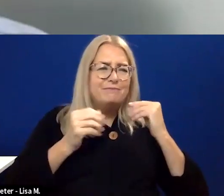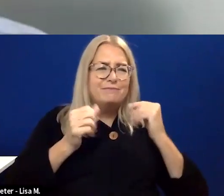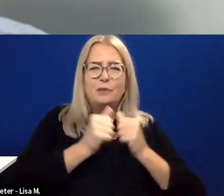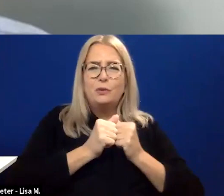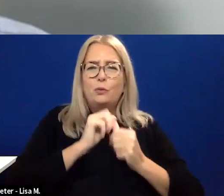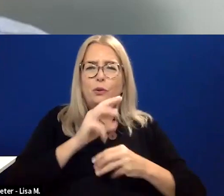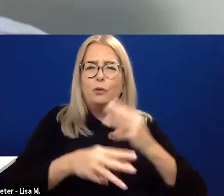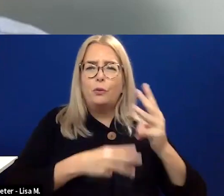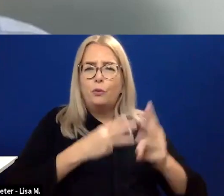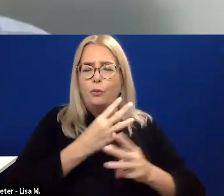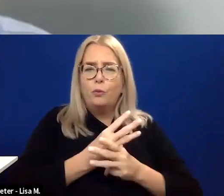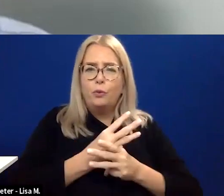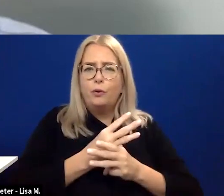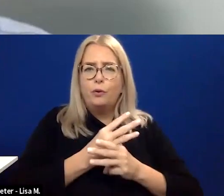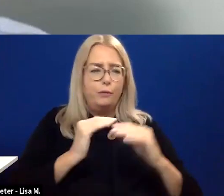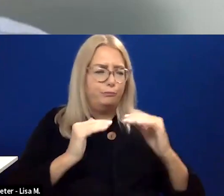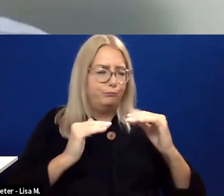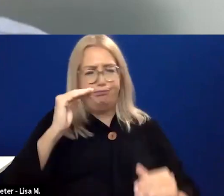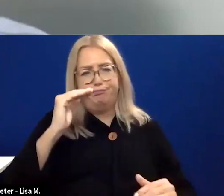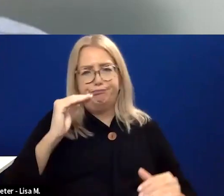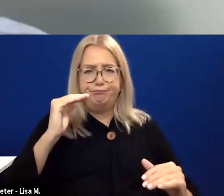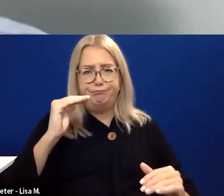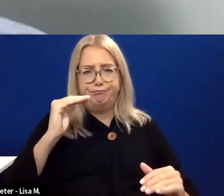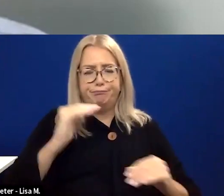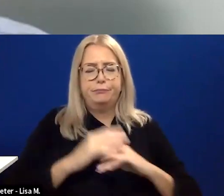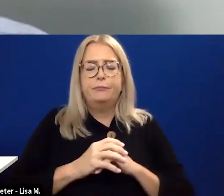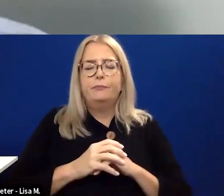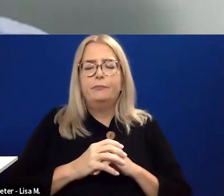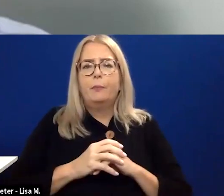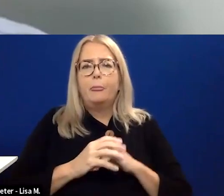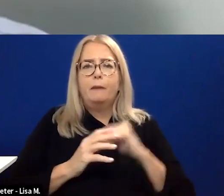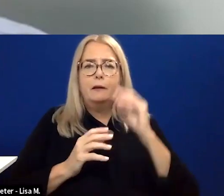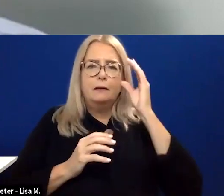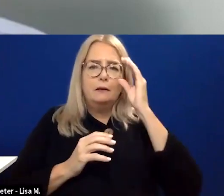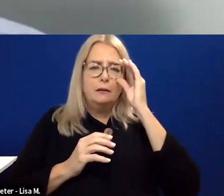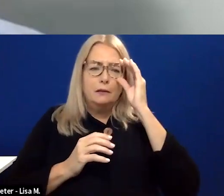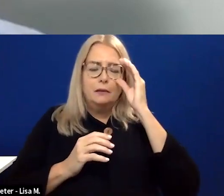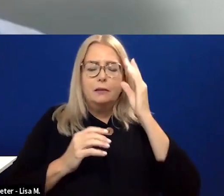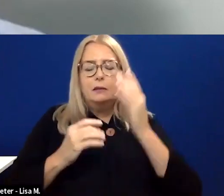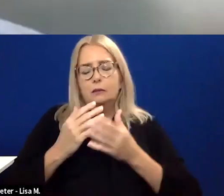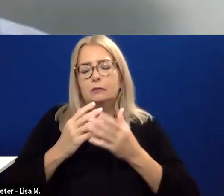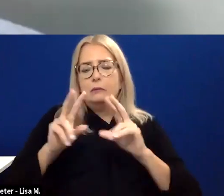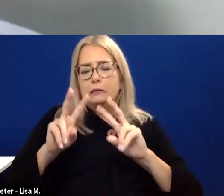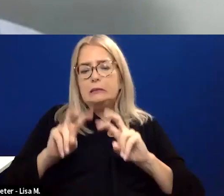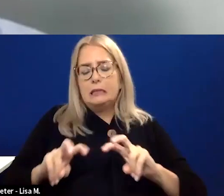exam as knowledge tests in disguise and they are to a certain extent because there's all sorts of